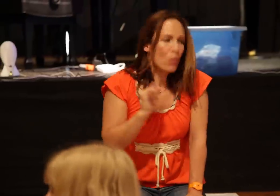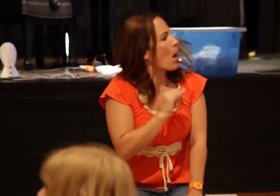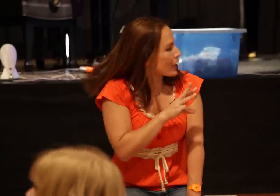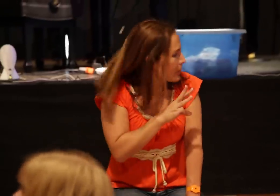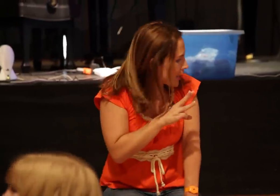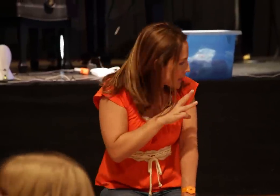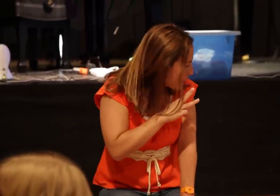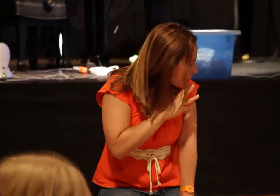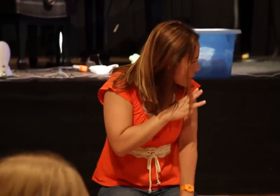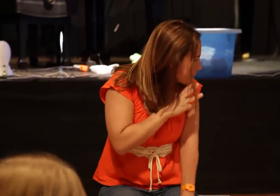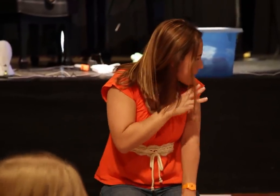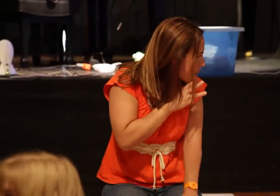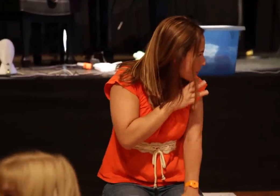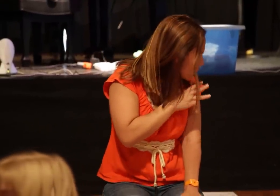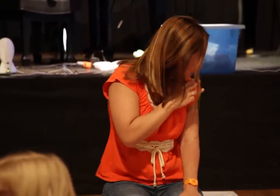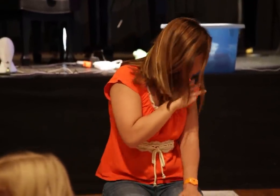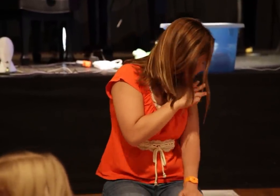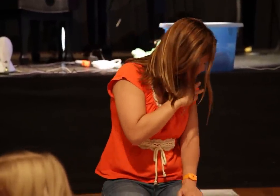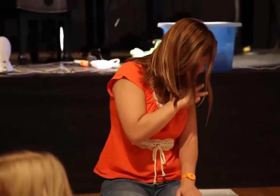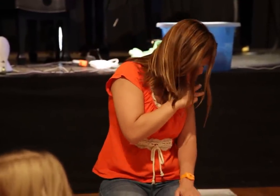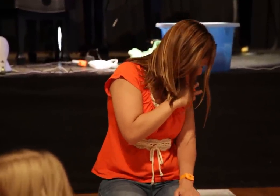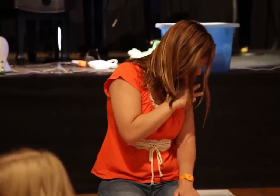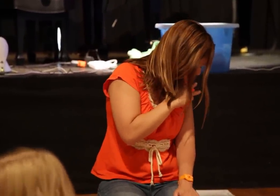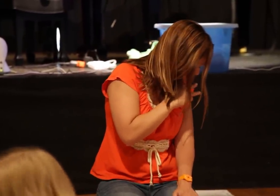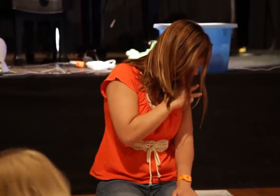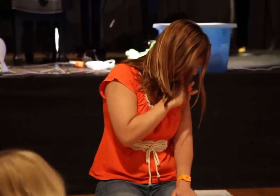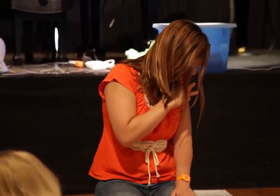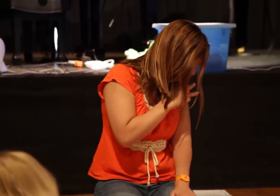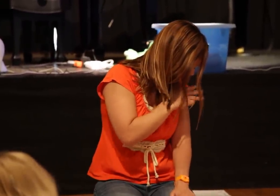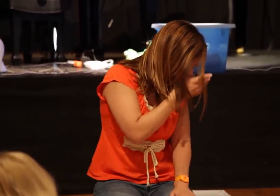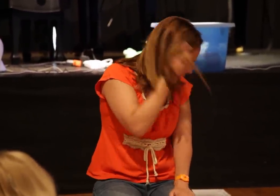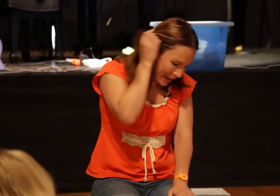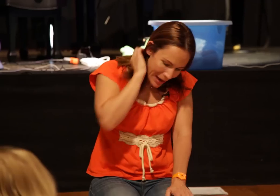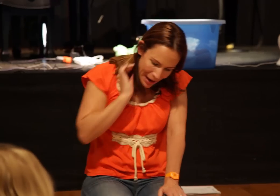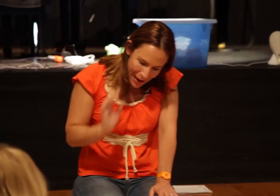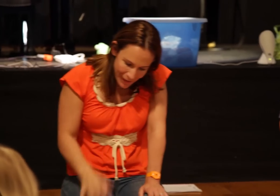And WATER make a W and tap your chin. WATER, WATER, WATER.